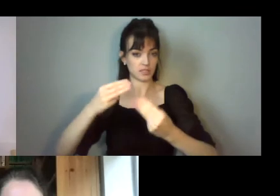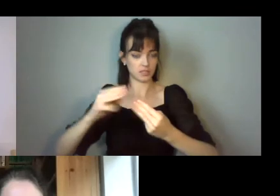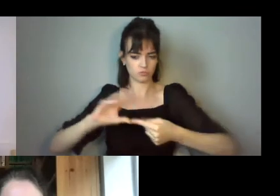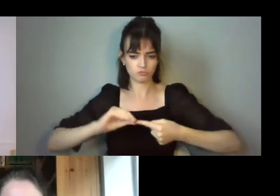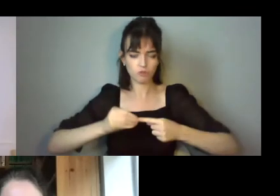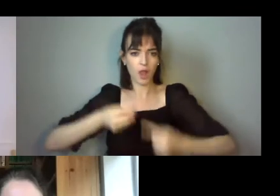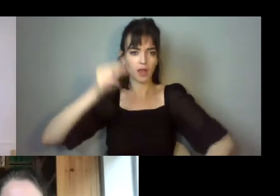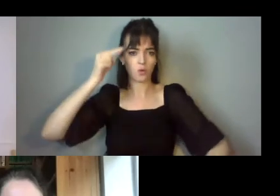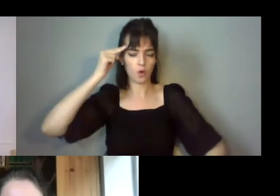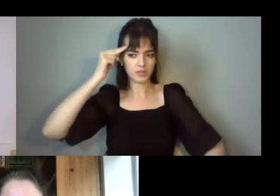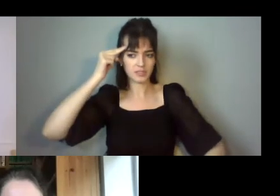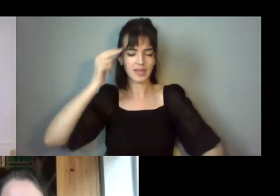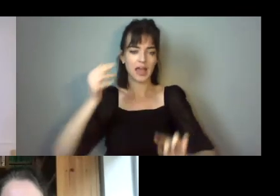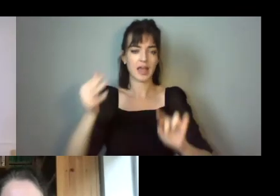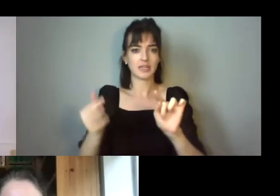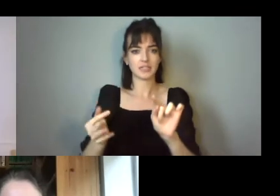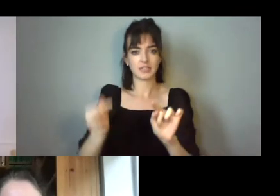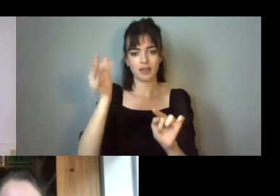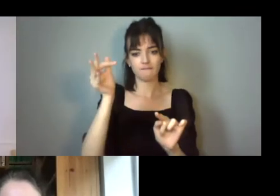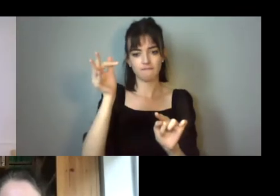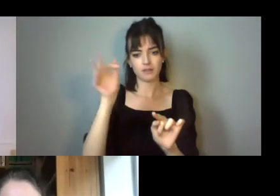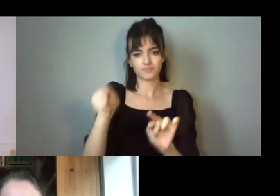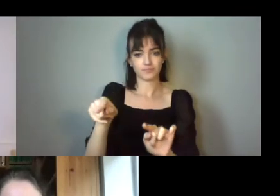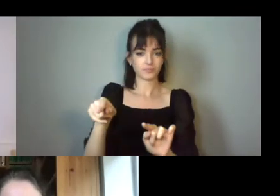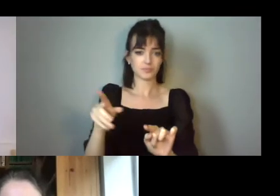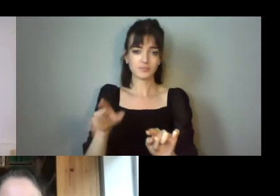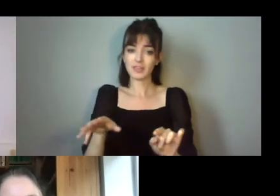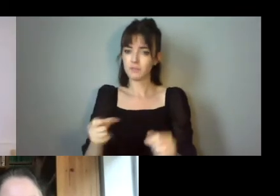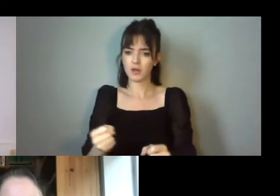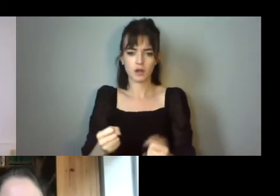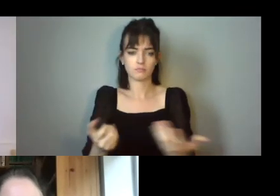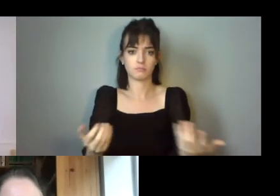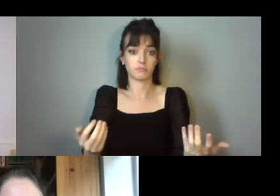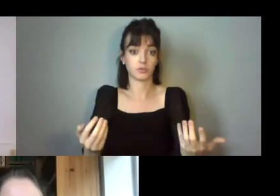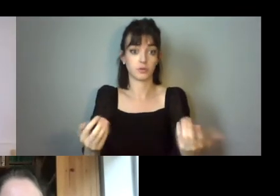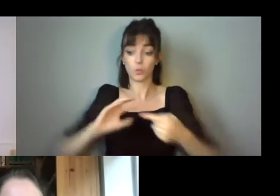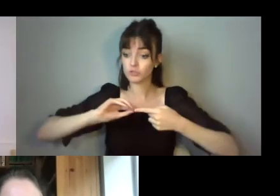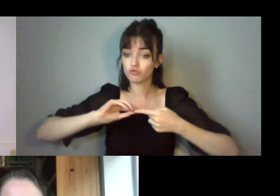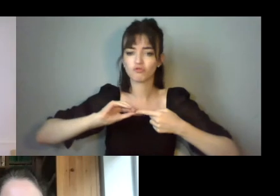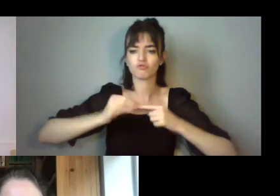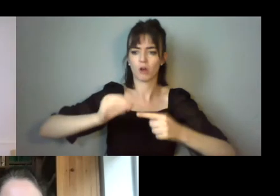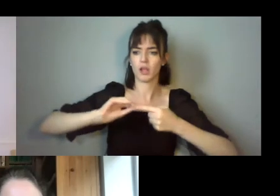they actually, there has been all these efforts made to ensure that the person has,